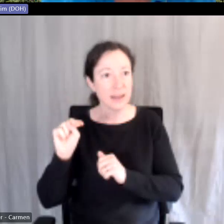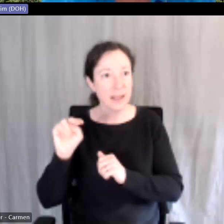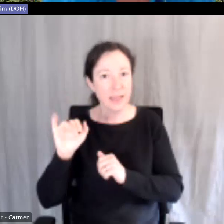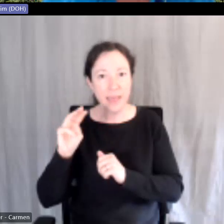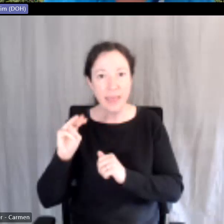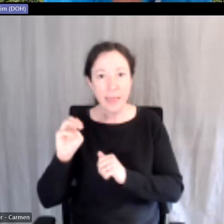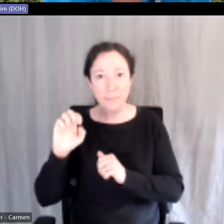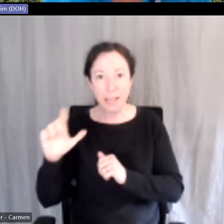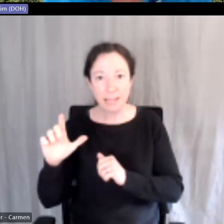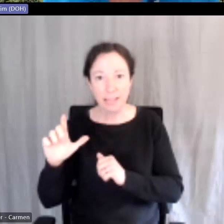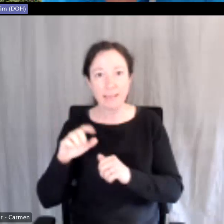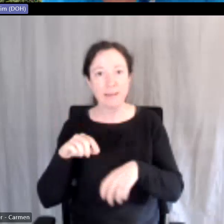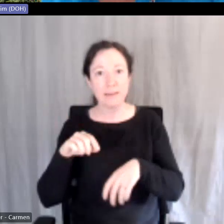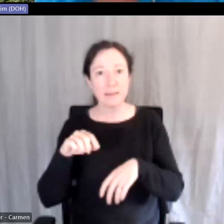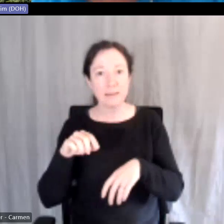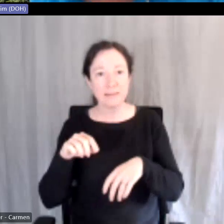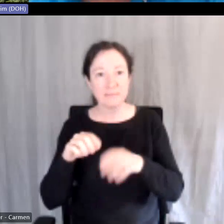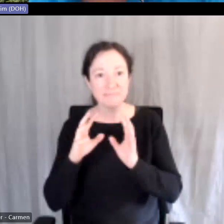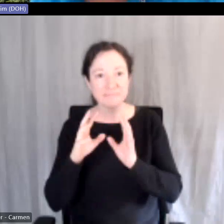iHeart Sugar had a breakup and Stay Friends with Sugar.